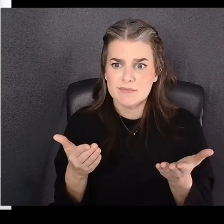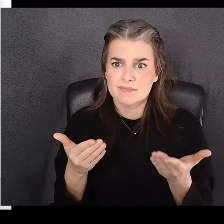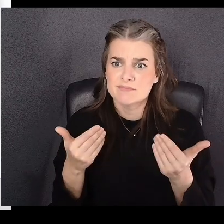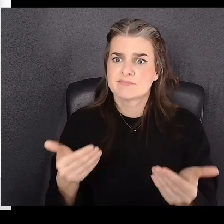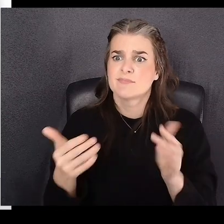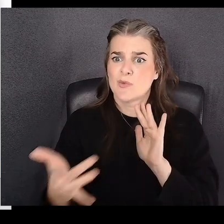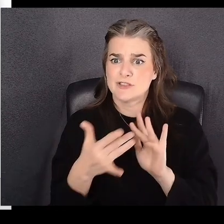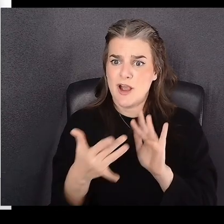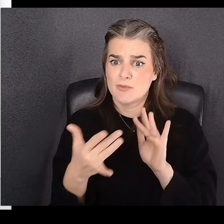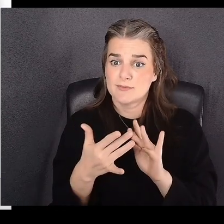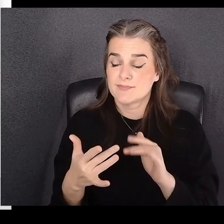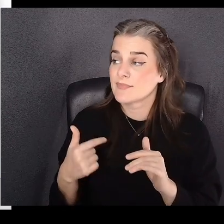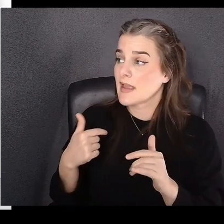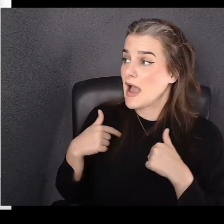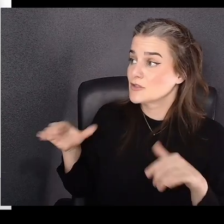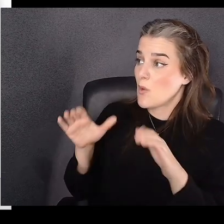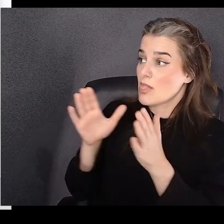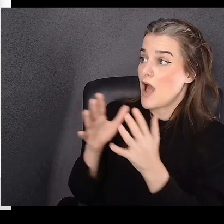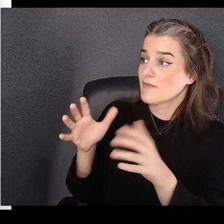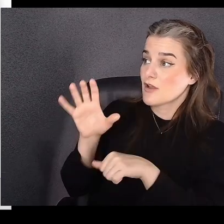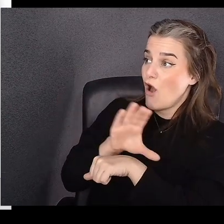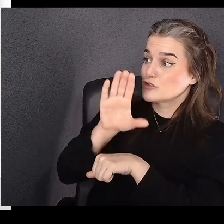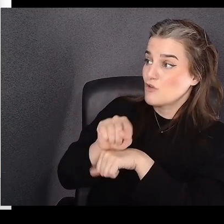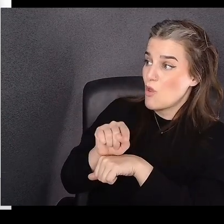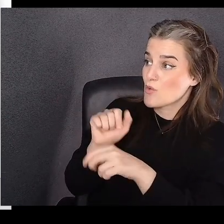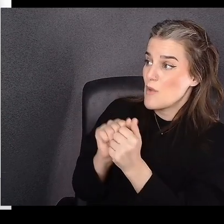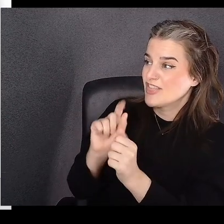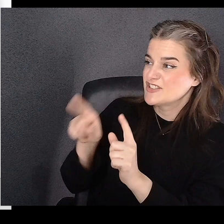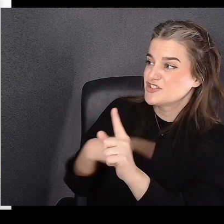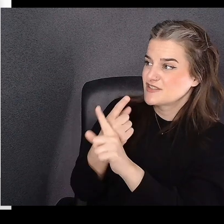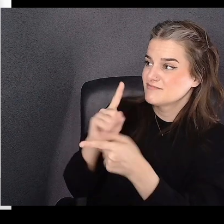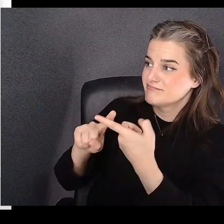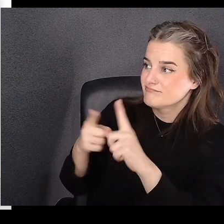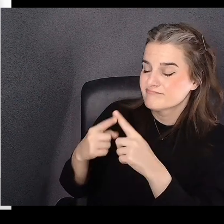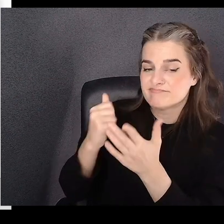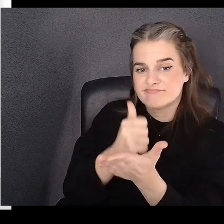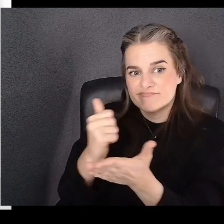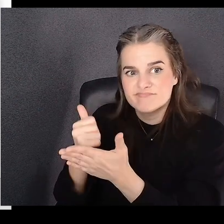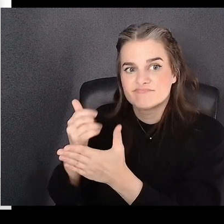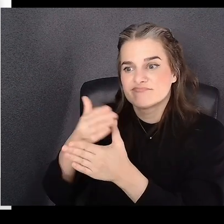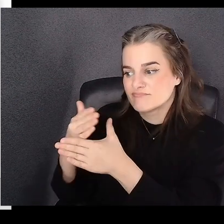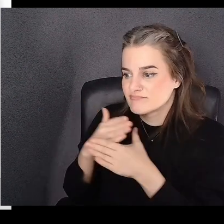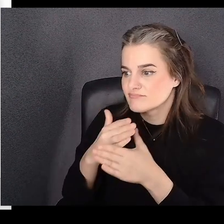just through friends and helping out and sharing resources. Thank you guys.